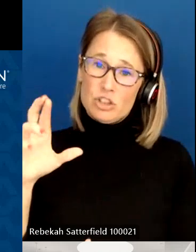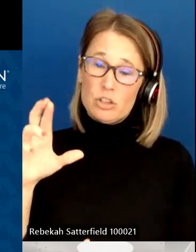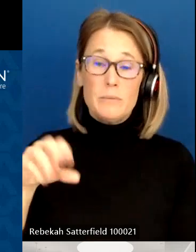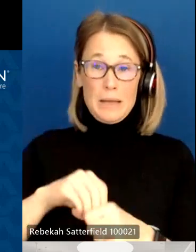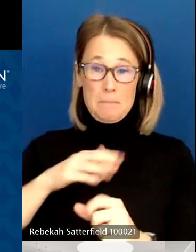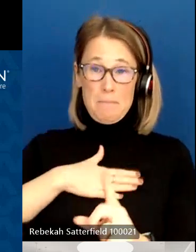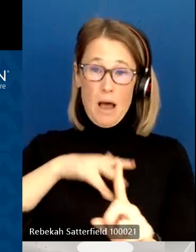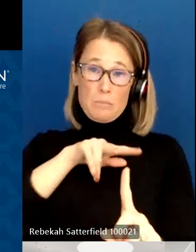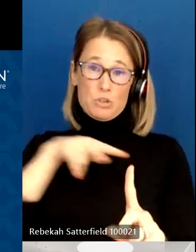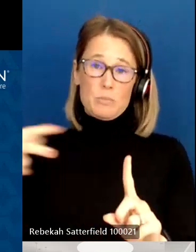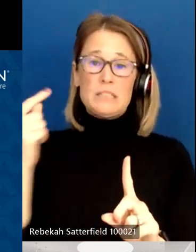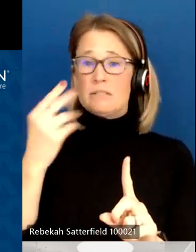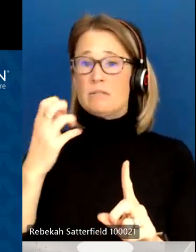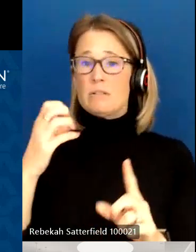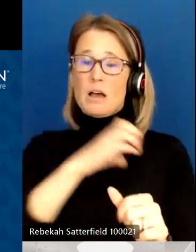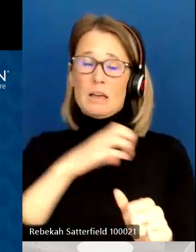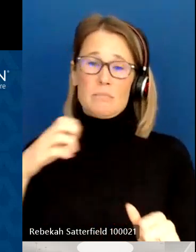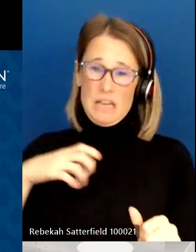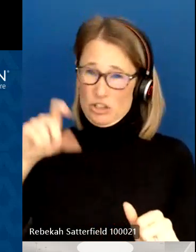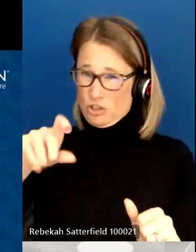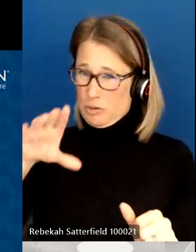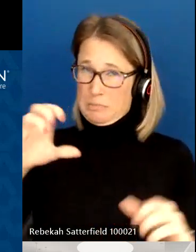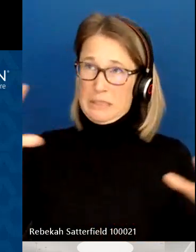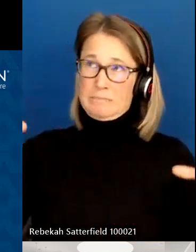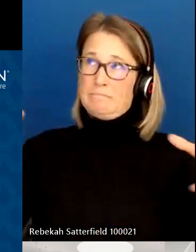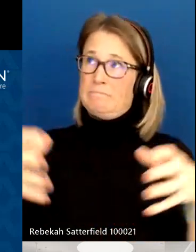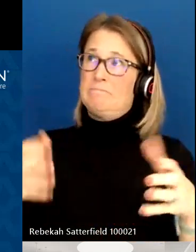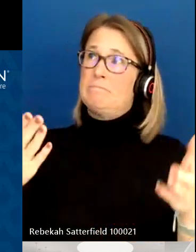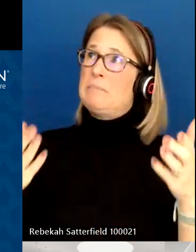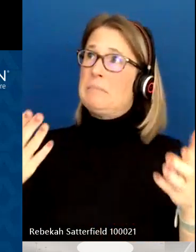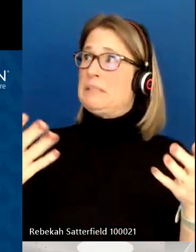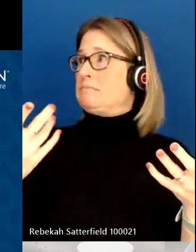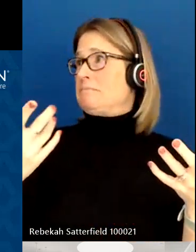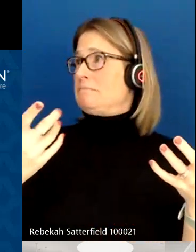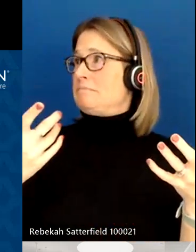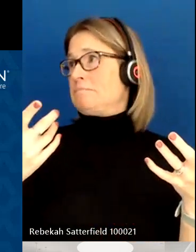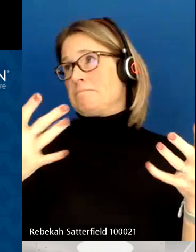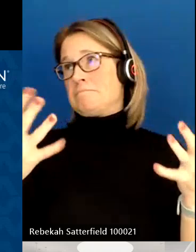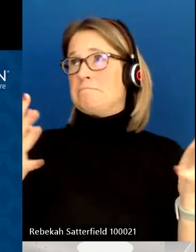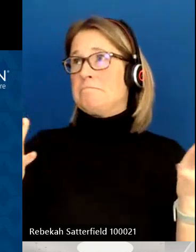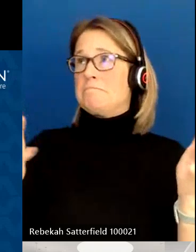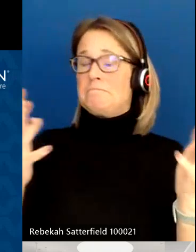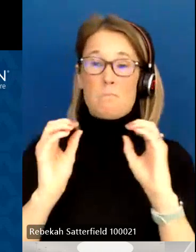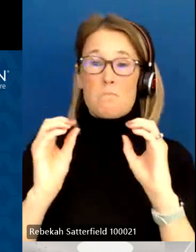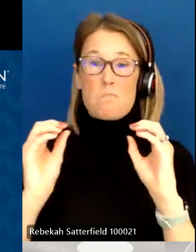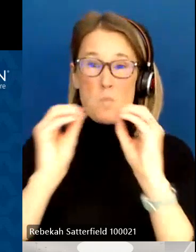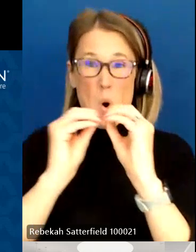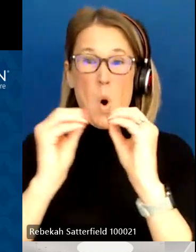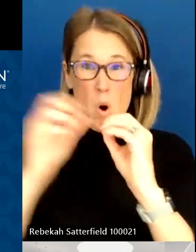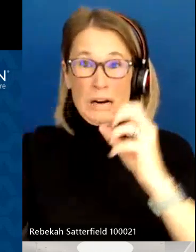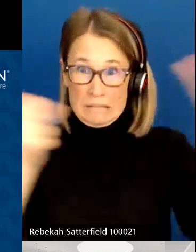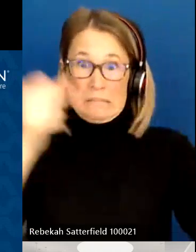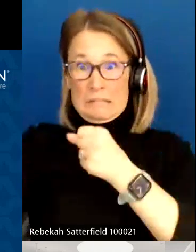the Committees are likely should be uh perhaps airing on the on more individuals this is touching